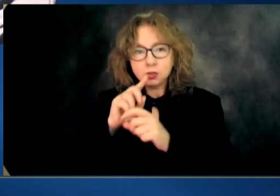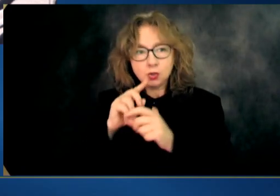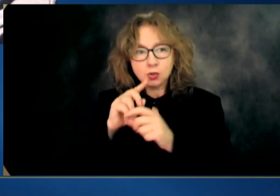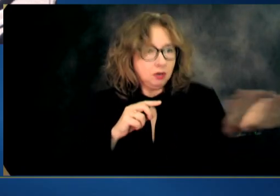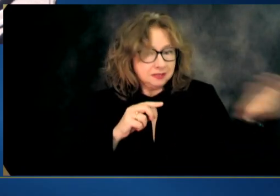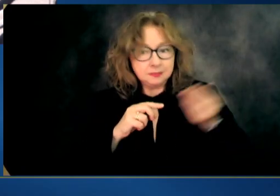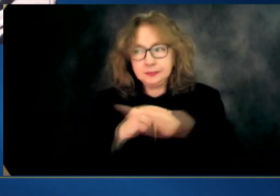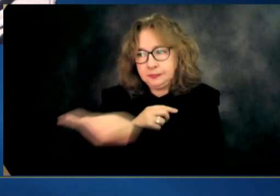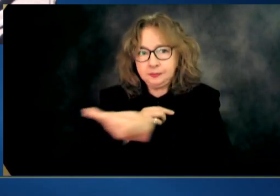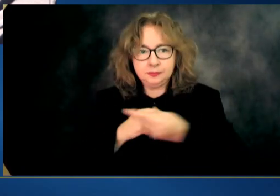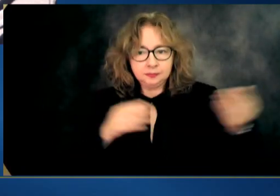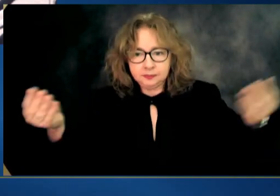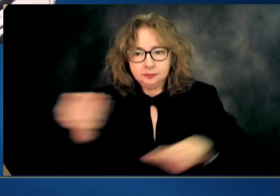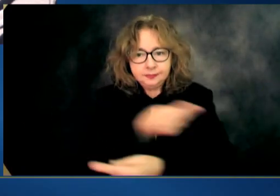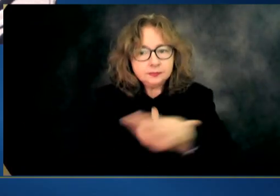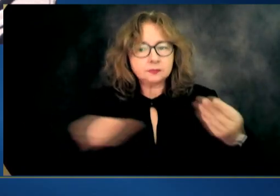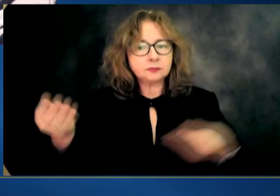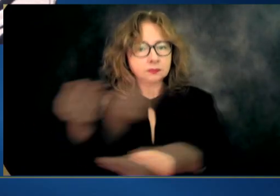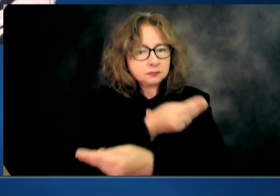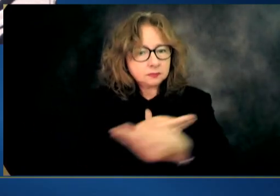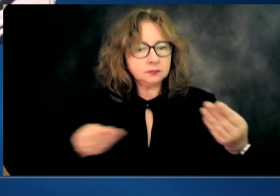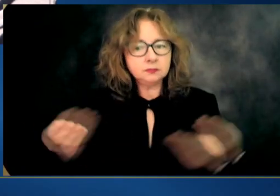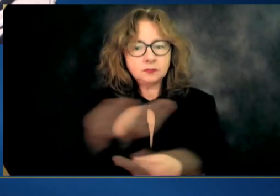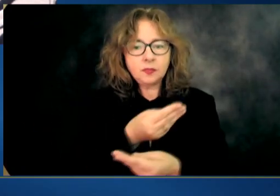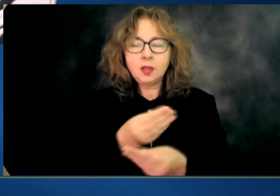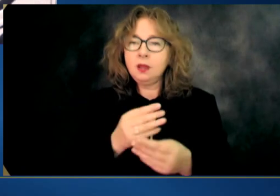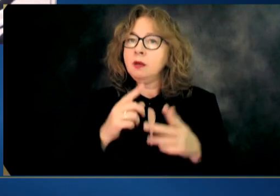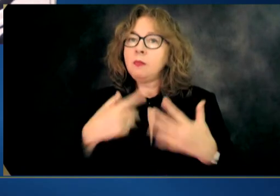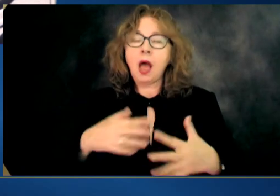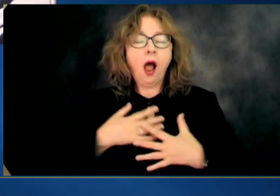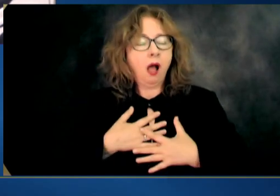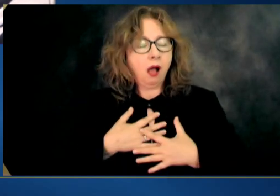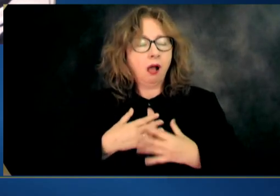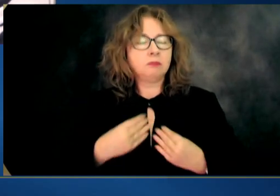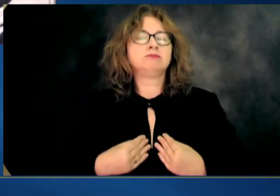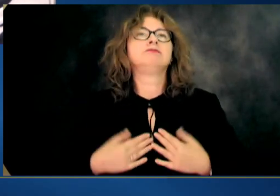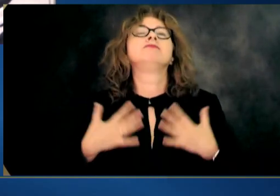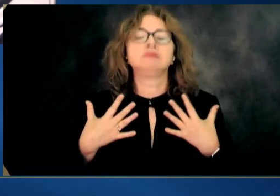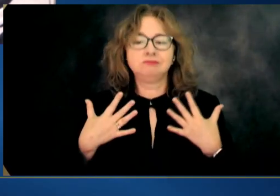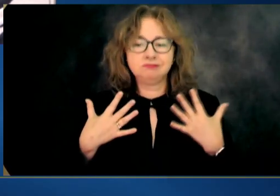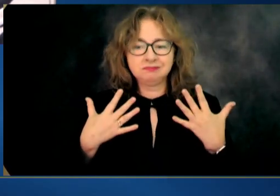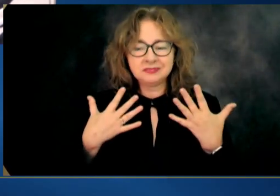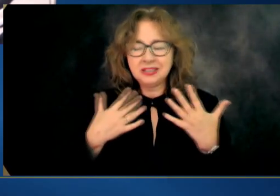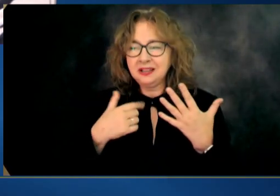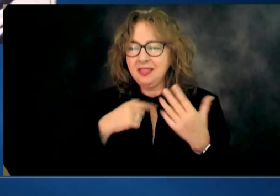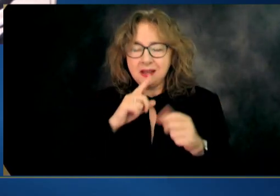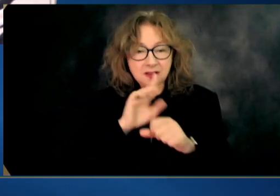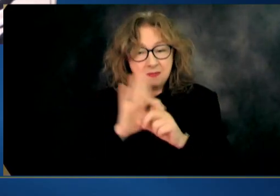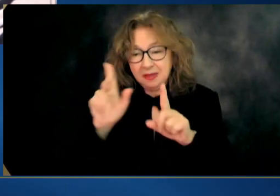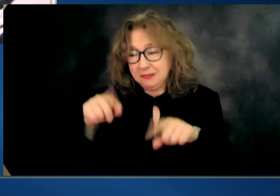But it is really my joy, my commitment, and it's really been a wonderful and exciting time these